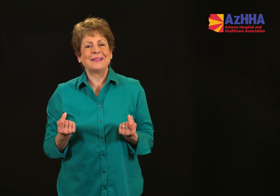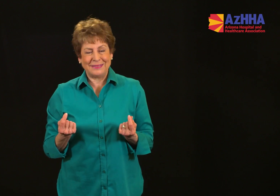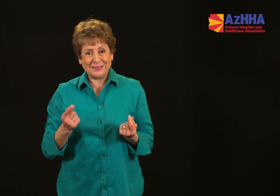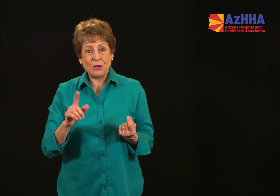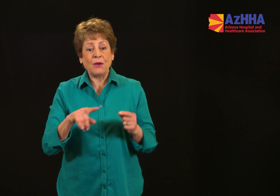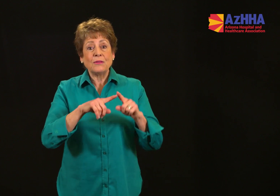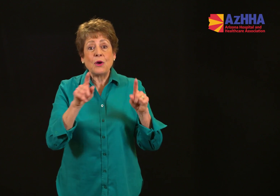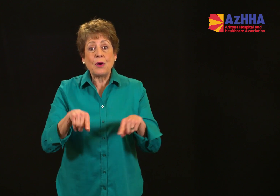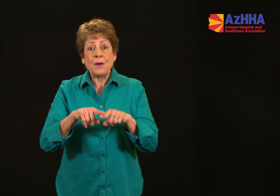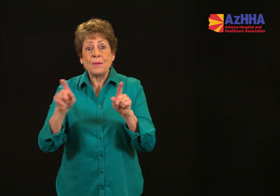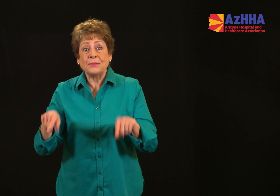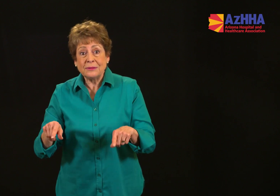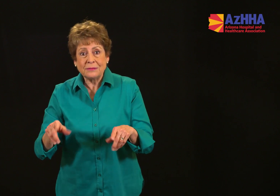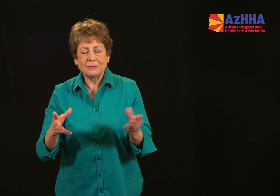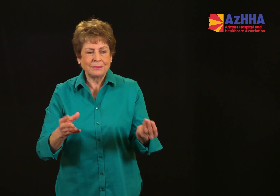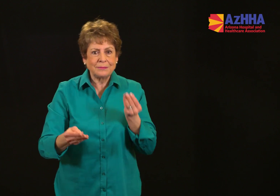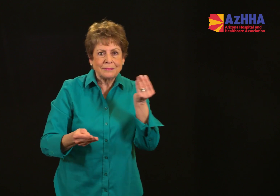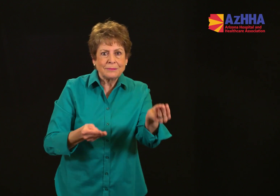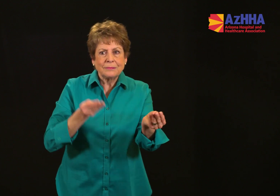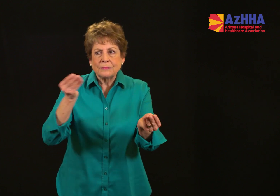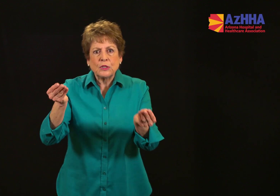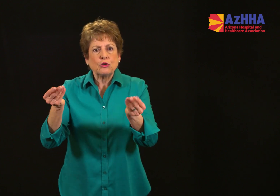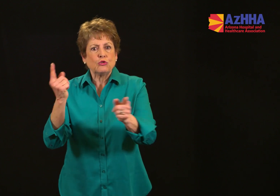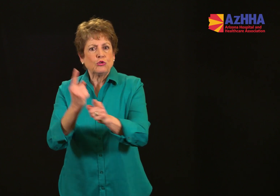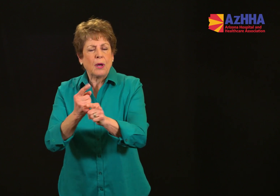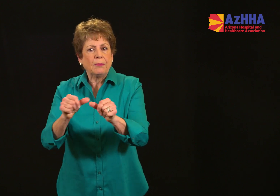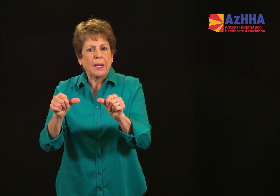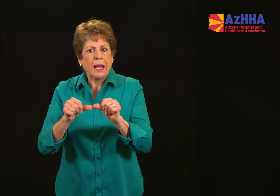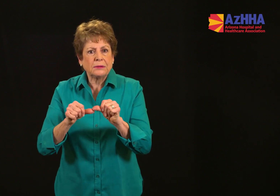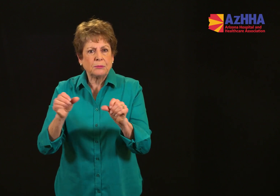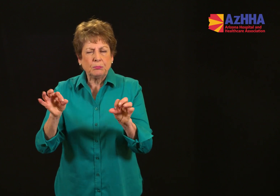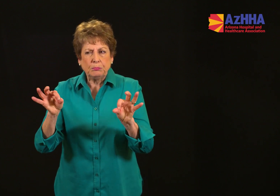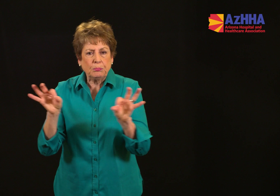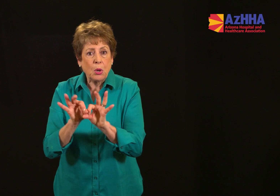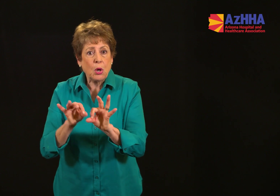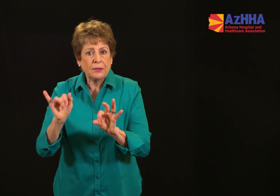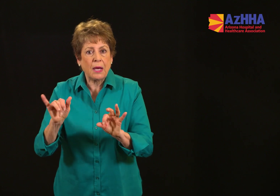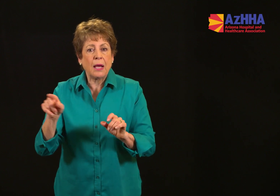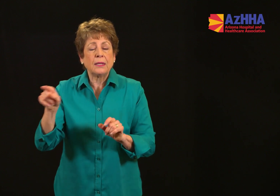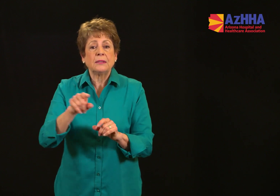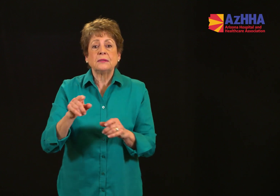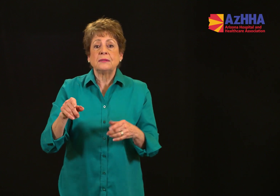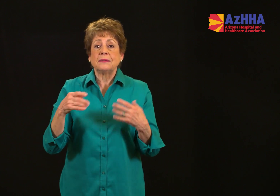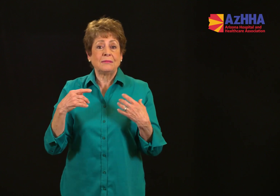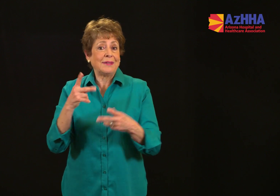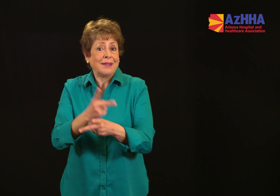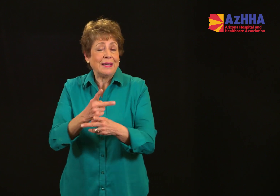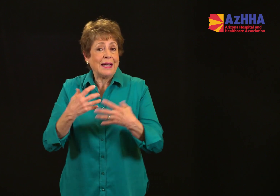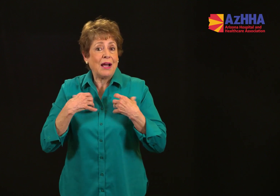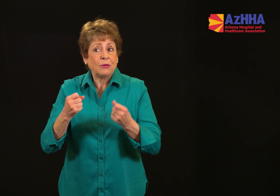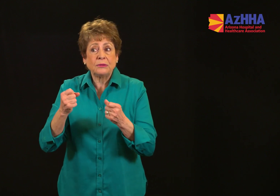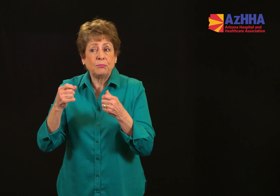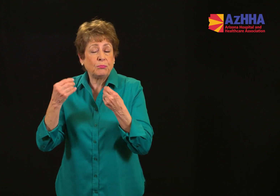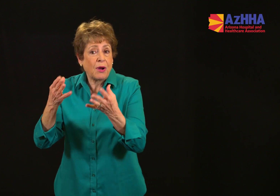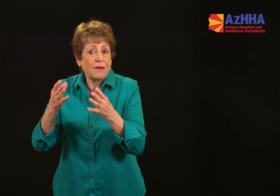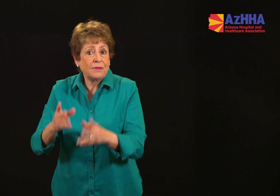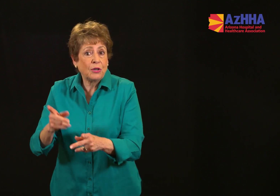Submitting your forms to the appropriate place is important so that all healthcare providers know what your wishes are.